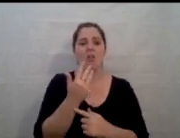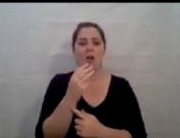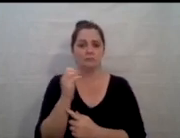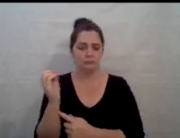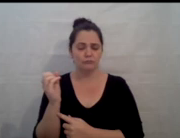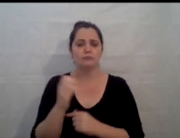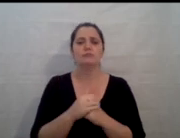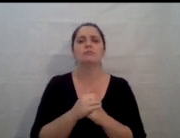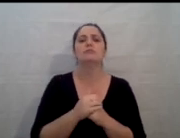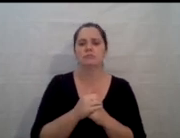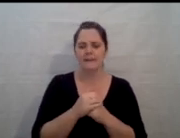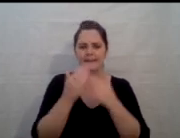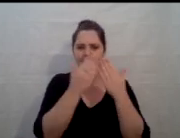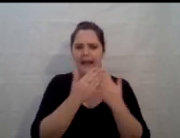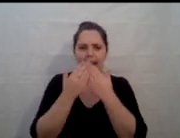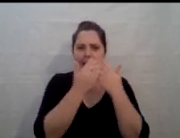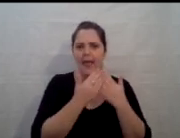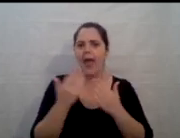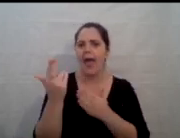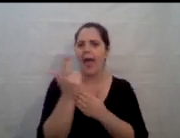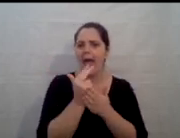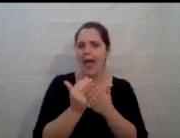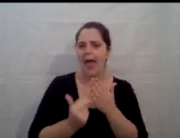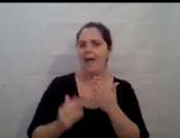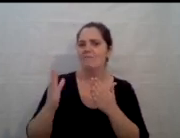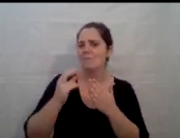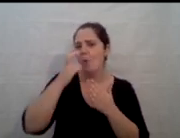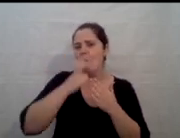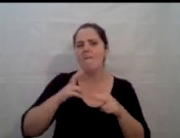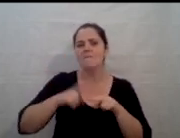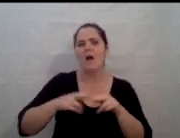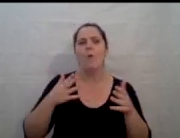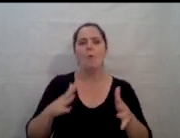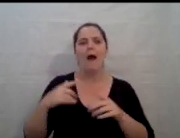studied in that academic tradition and you see that academic tradition in his drawings.